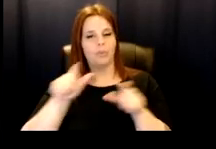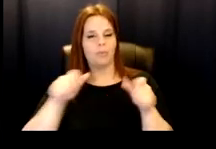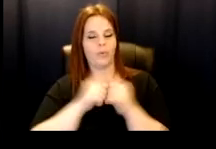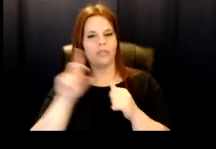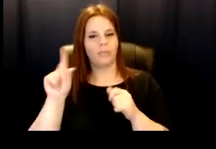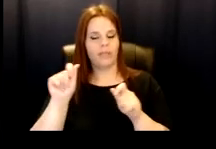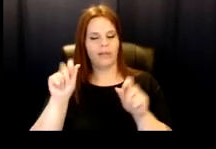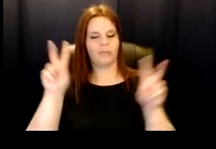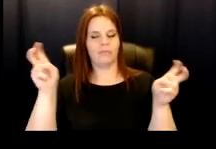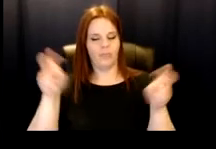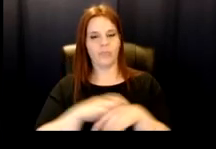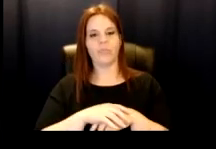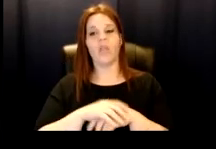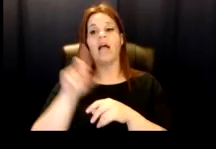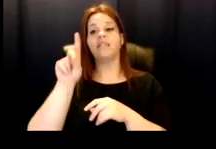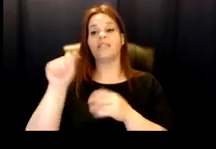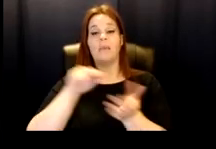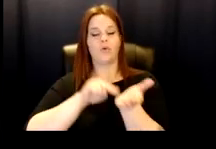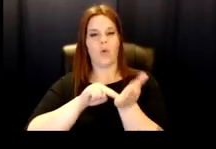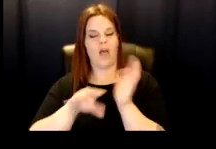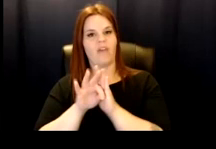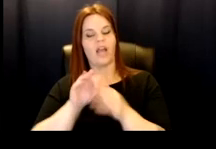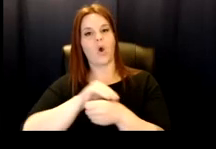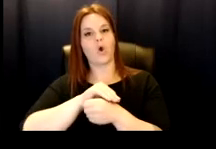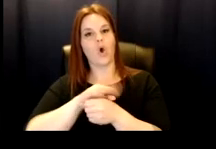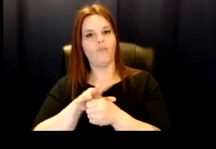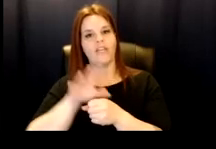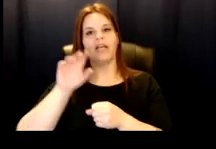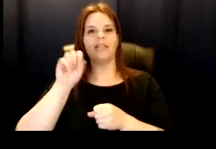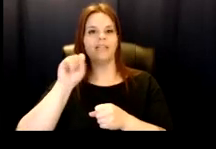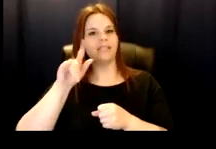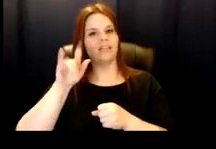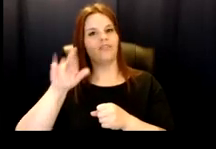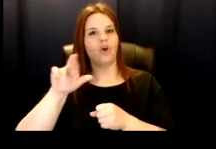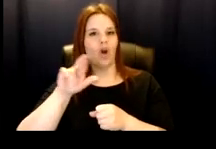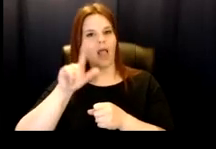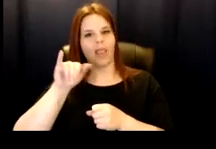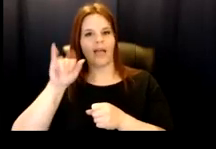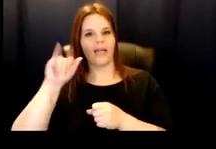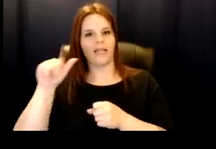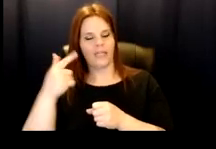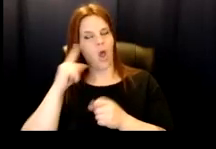Quote: Disabled nurses find COVID silver lining. Hope for more inclusive future. Forbes. That